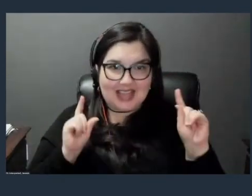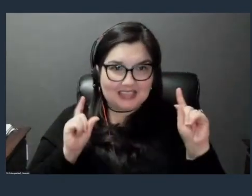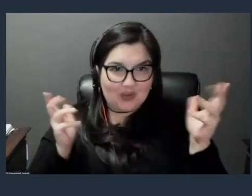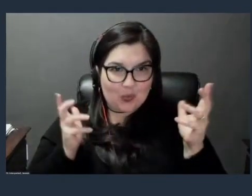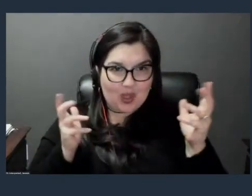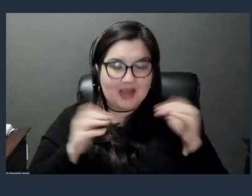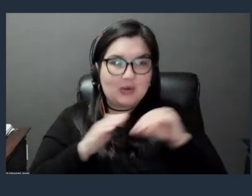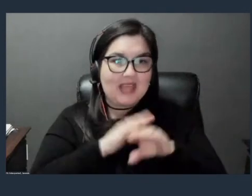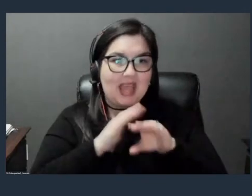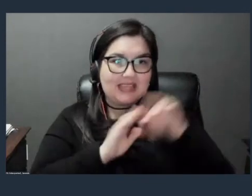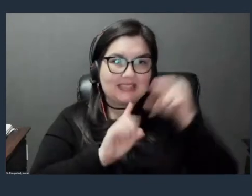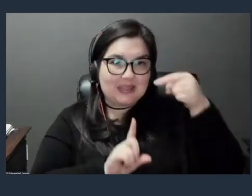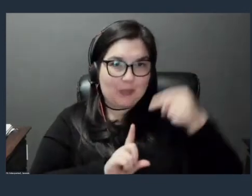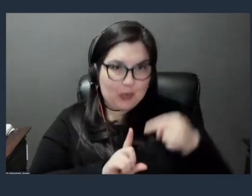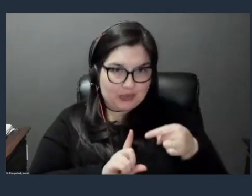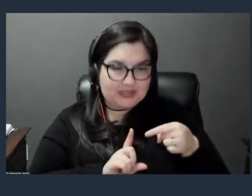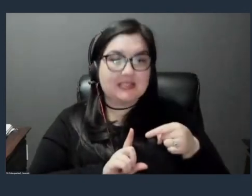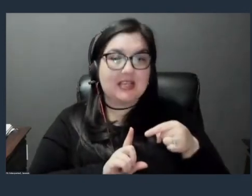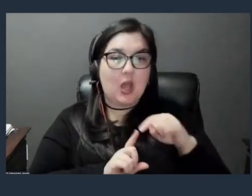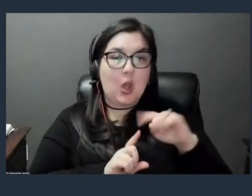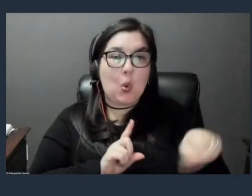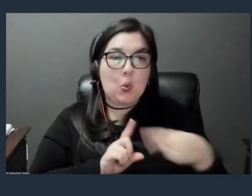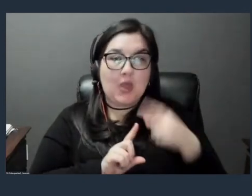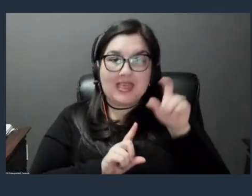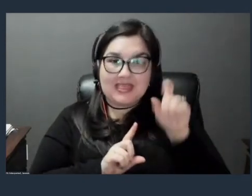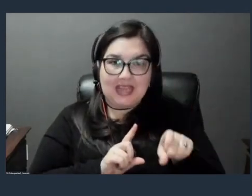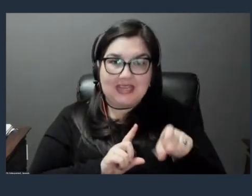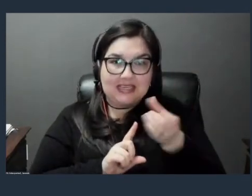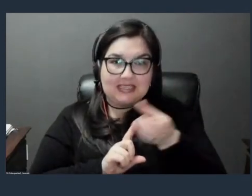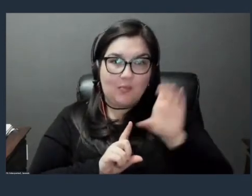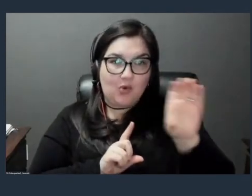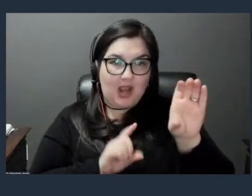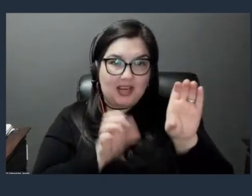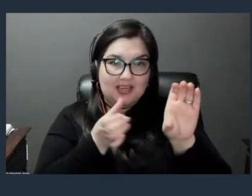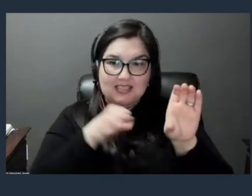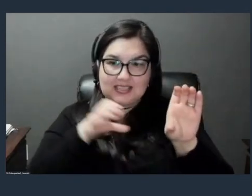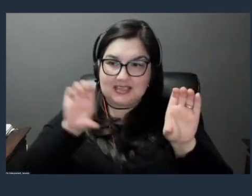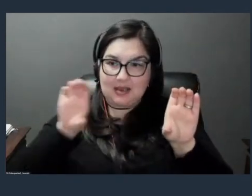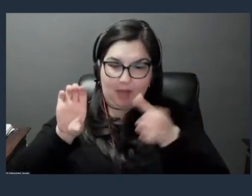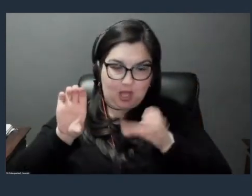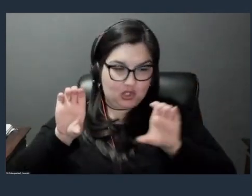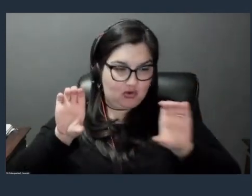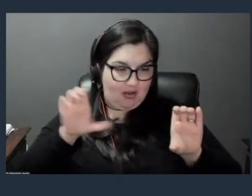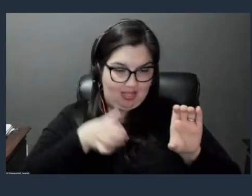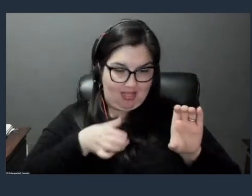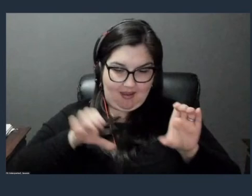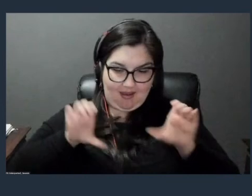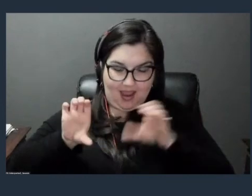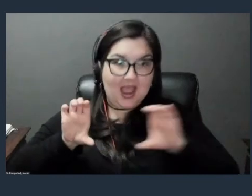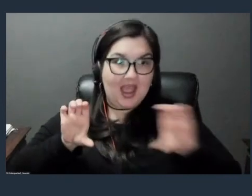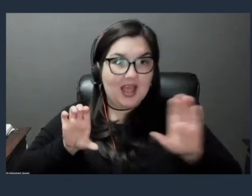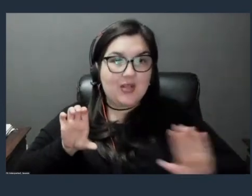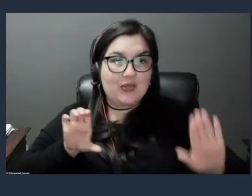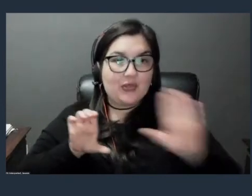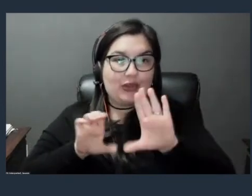is when they need to sort of break out or modularize their access patterns, it lets them break out their access patterns